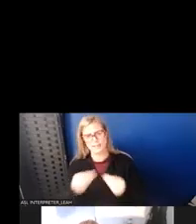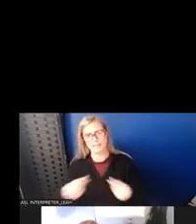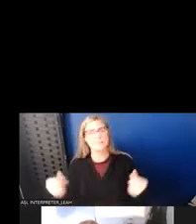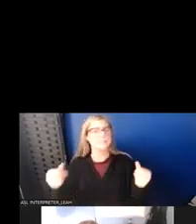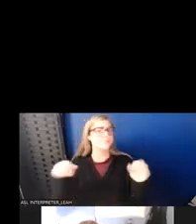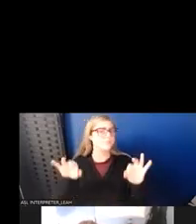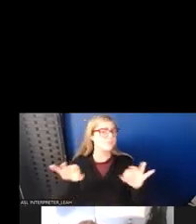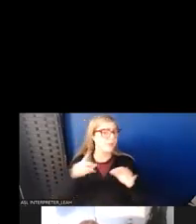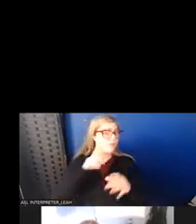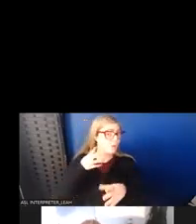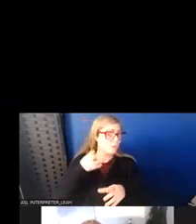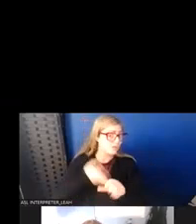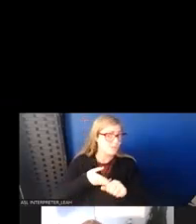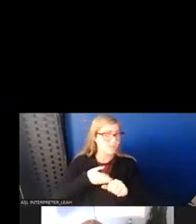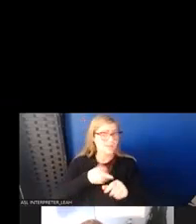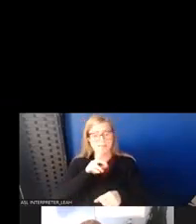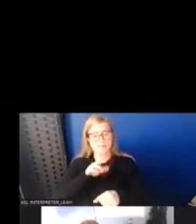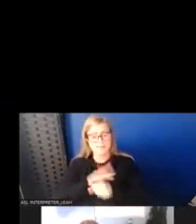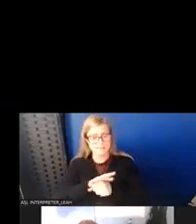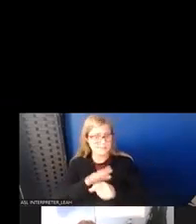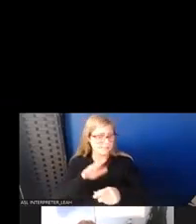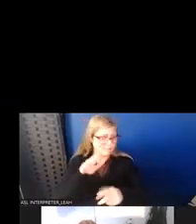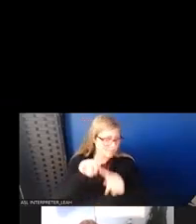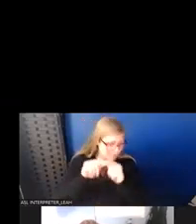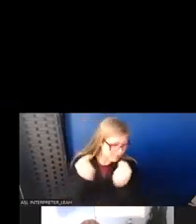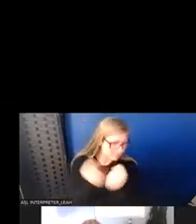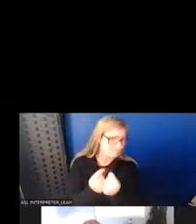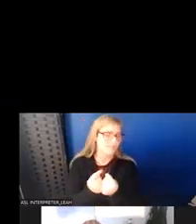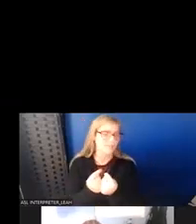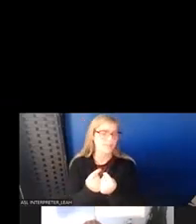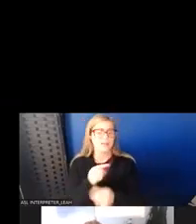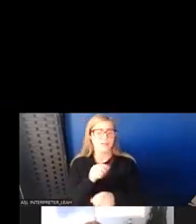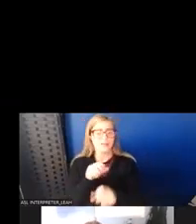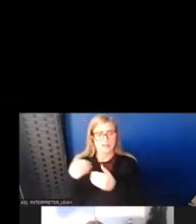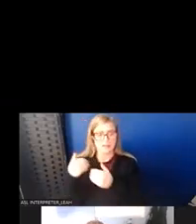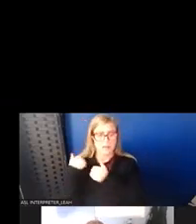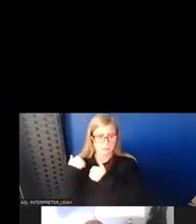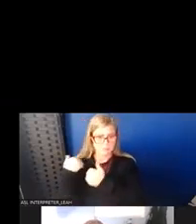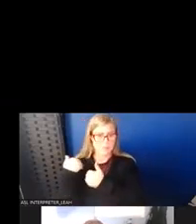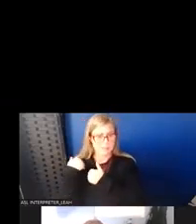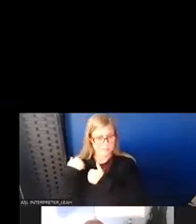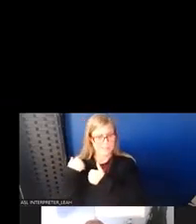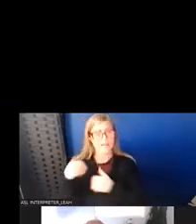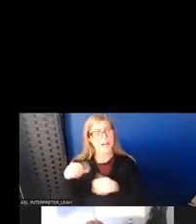You feel more committed to the team. You're able to take accountability and you can focus on results.